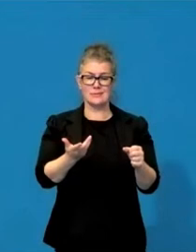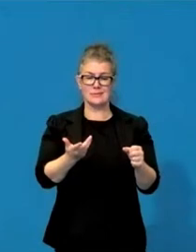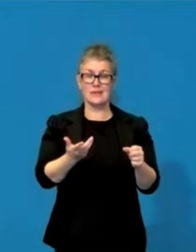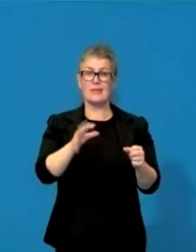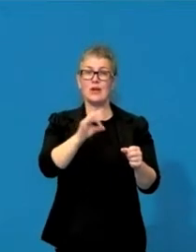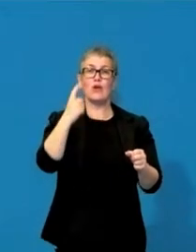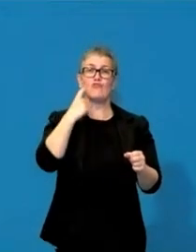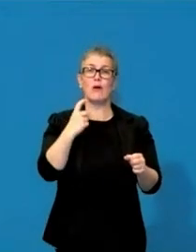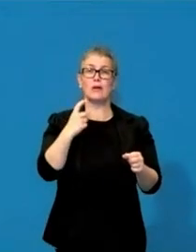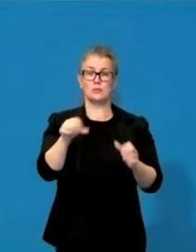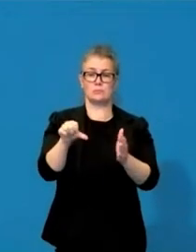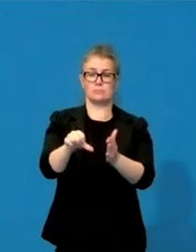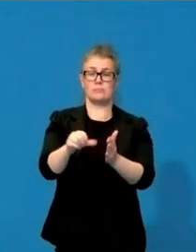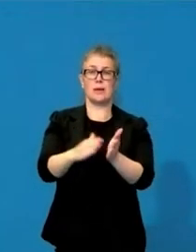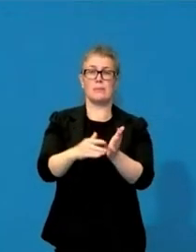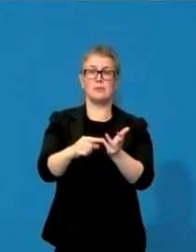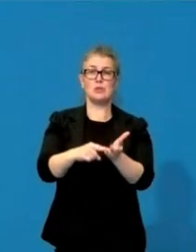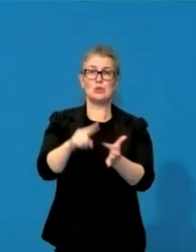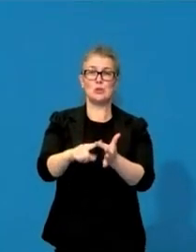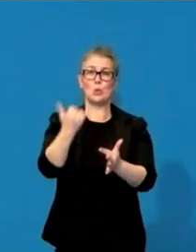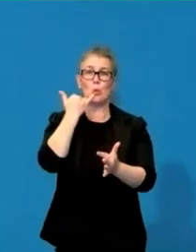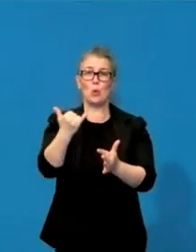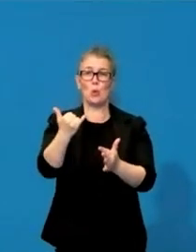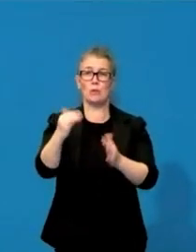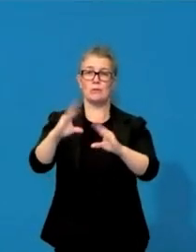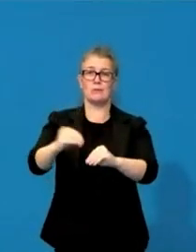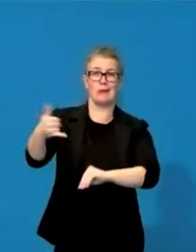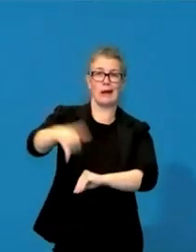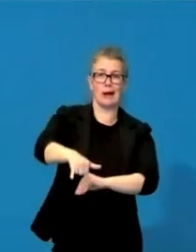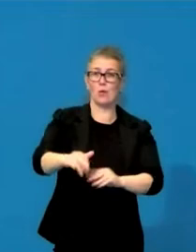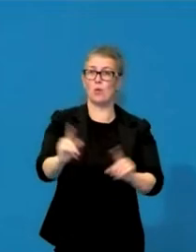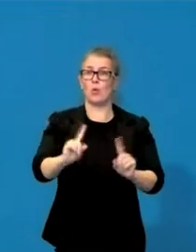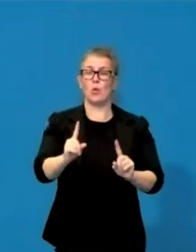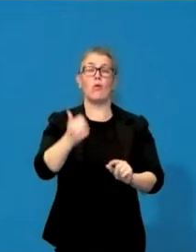mute or whatever, you know. So that's WHY I prefer always to talk in person and - yeah.